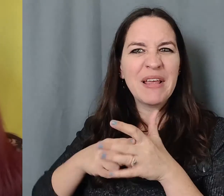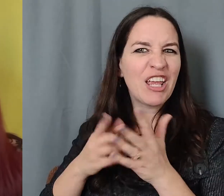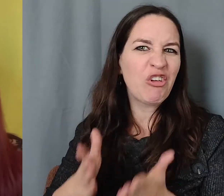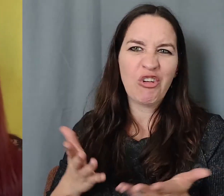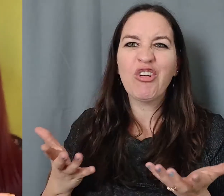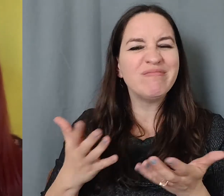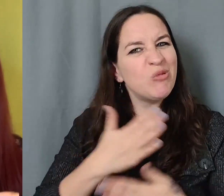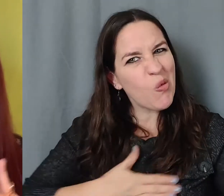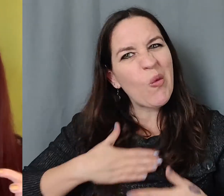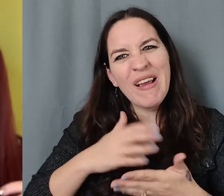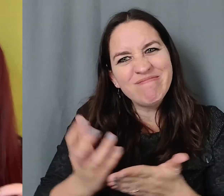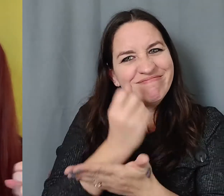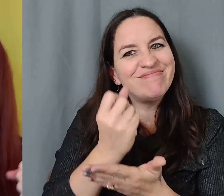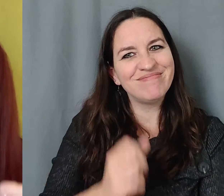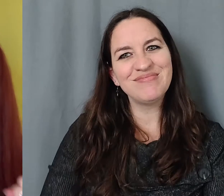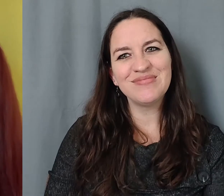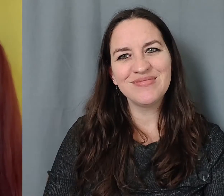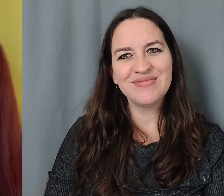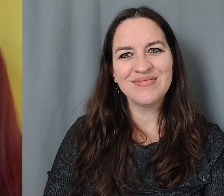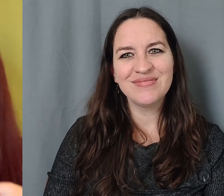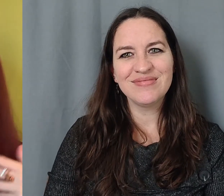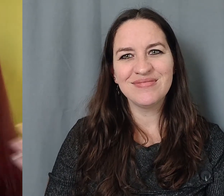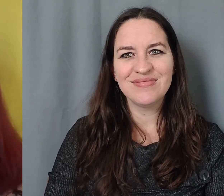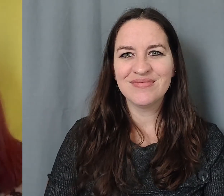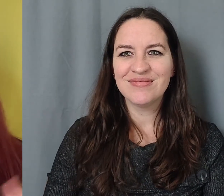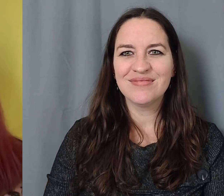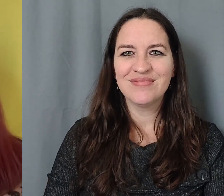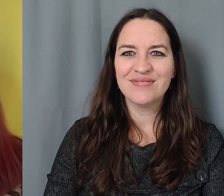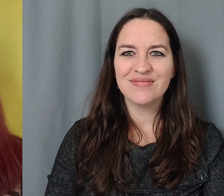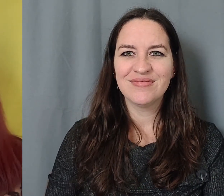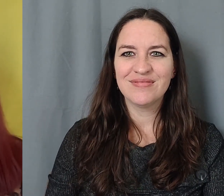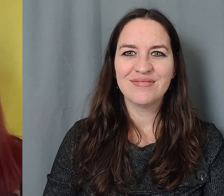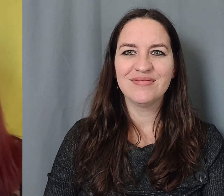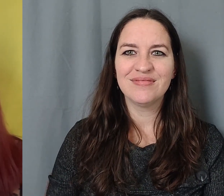So, you know, being a beginner and letting yourself be a beginner can really open a lot of opportunity for joy.